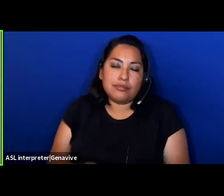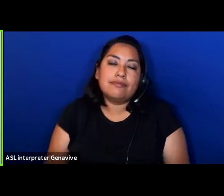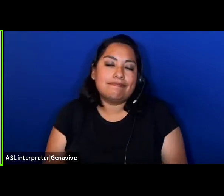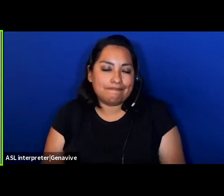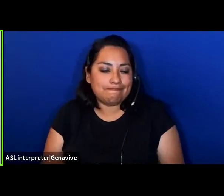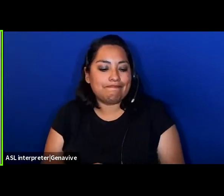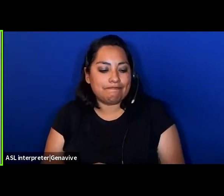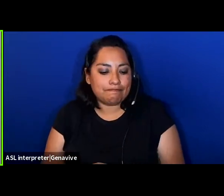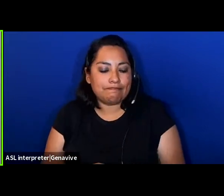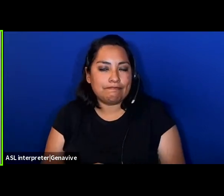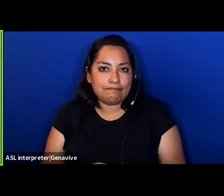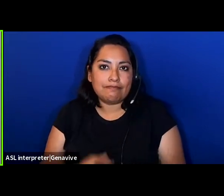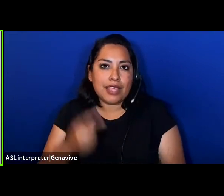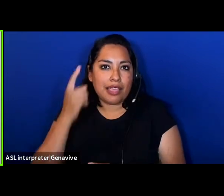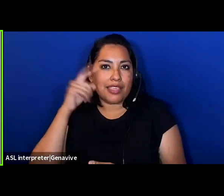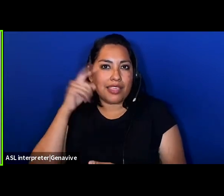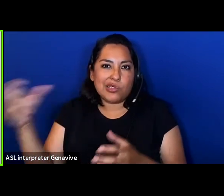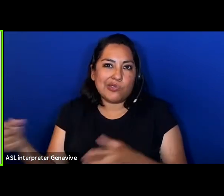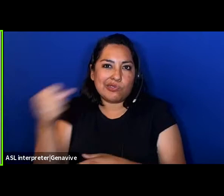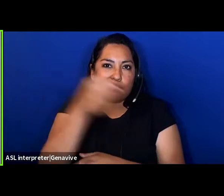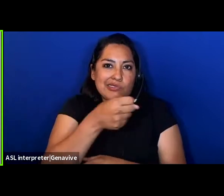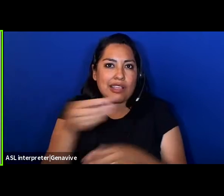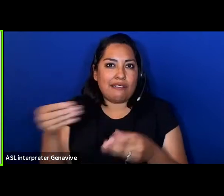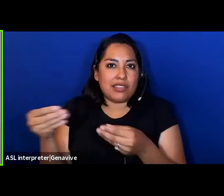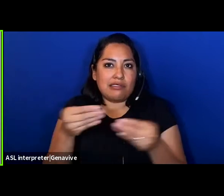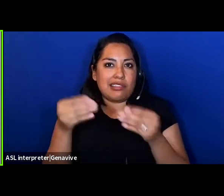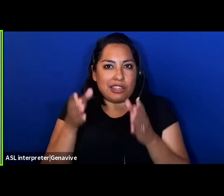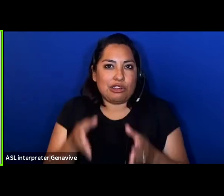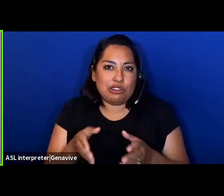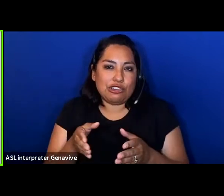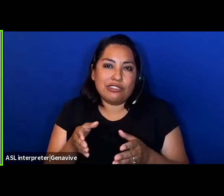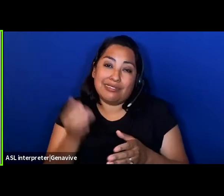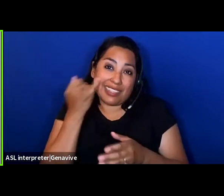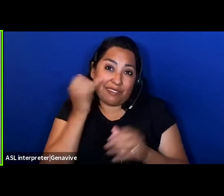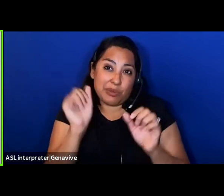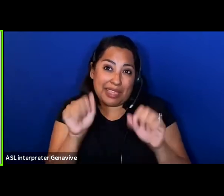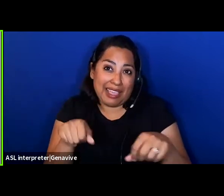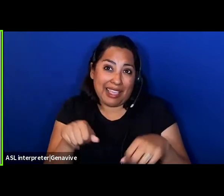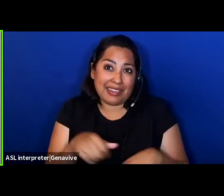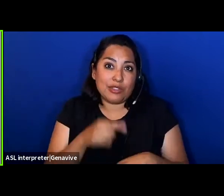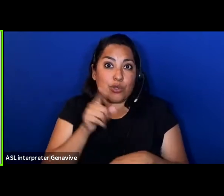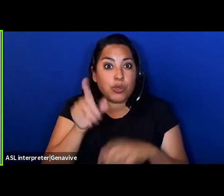I would bring in a facilitator if you can in that case so you can participate as well